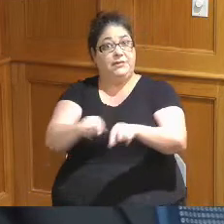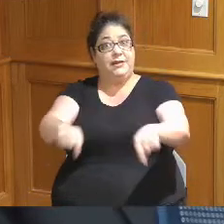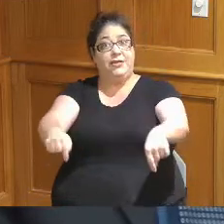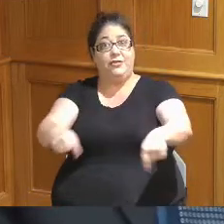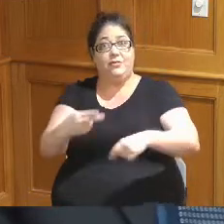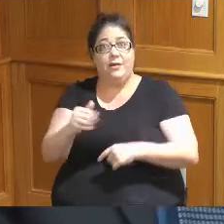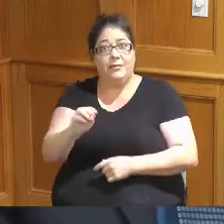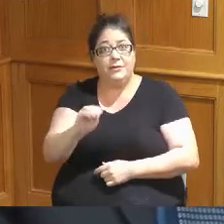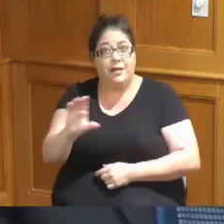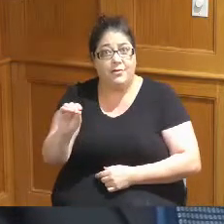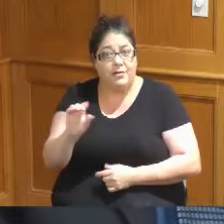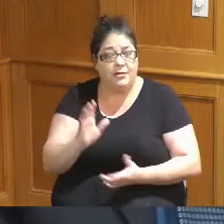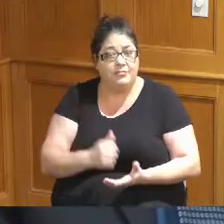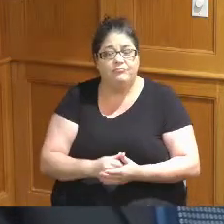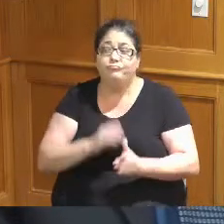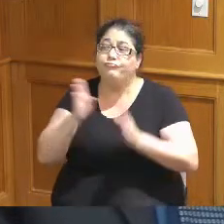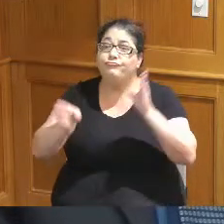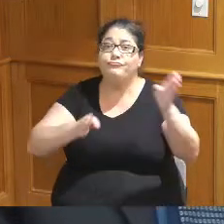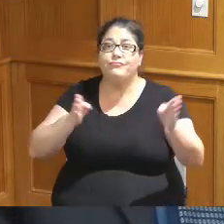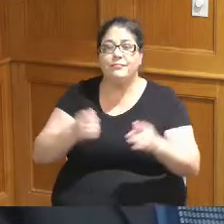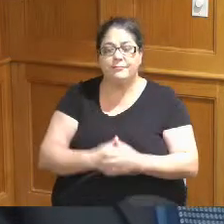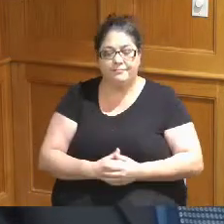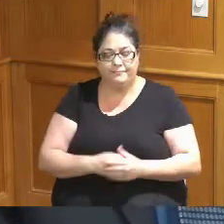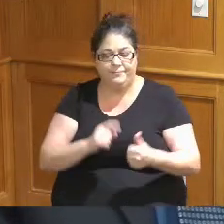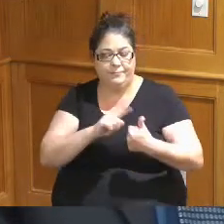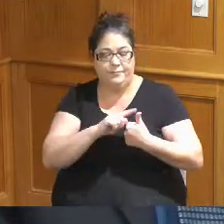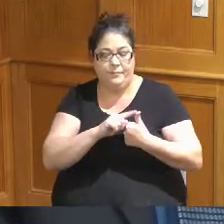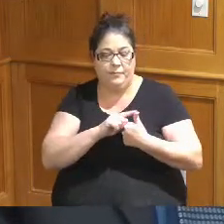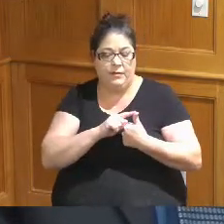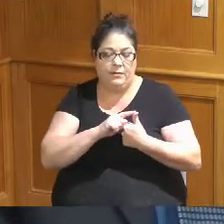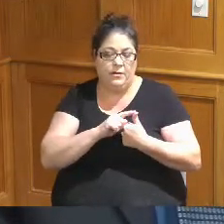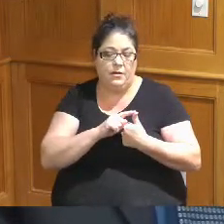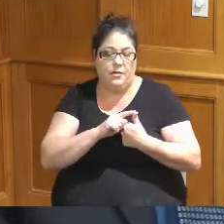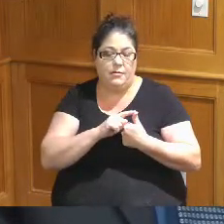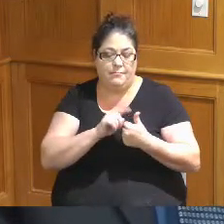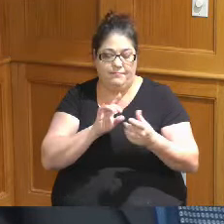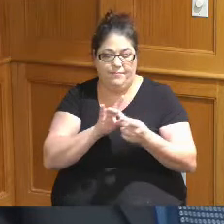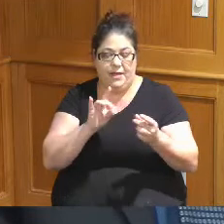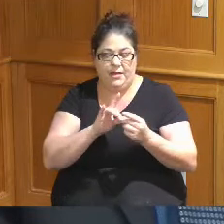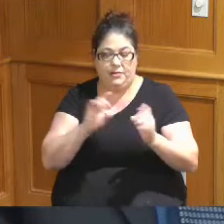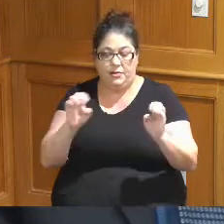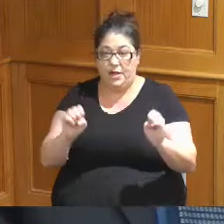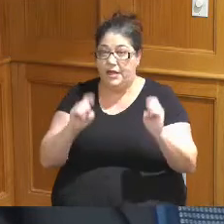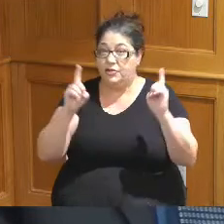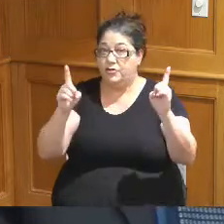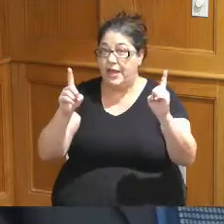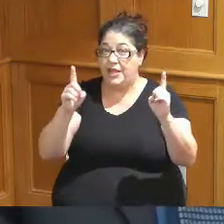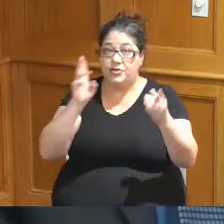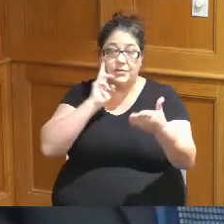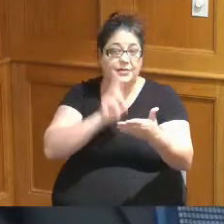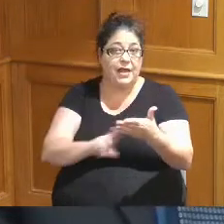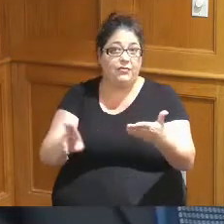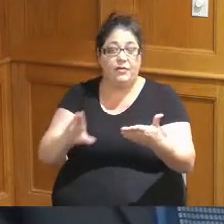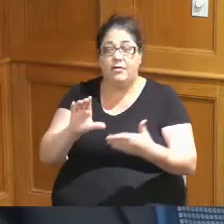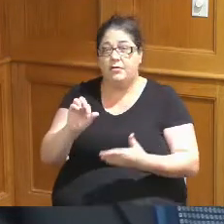out and about the first item I have is to mention that the education secretary Cardona came in from